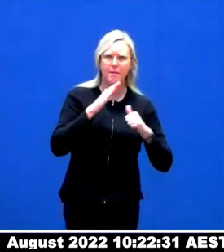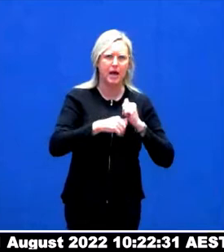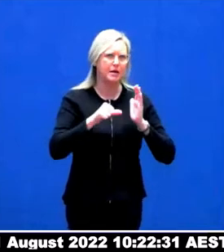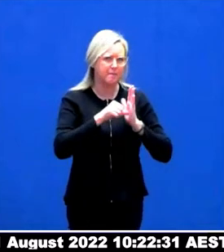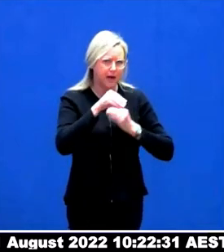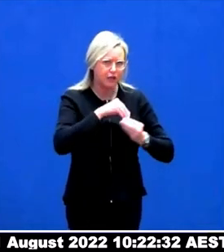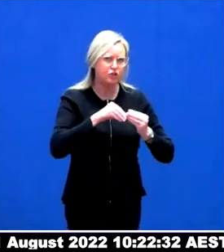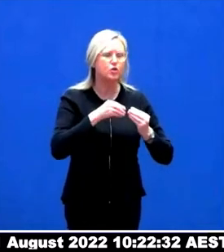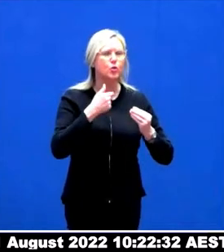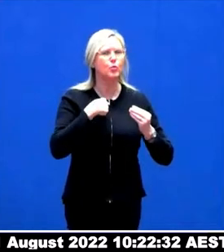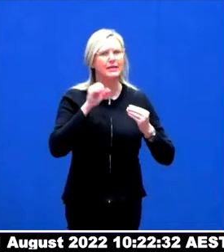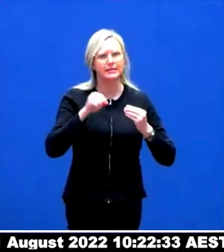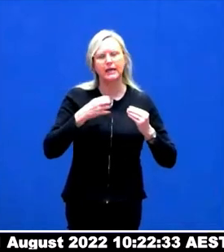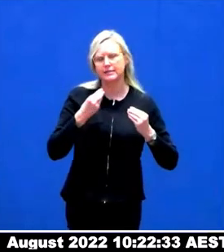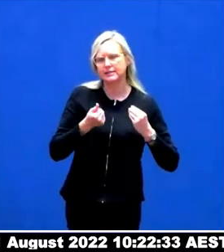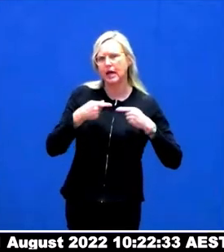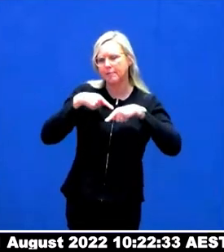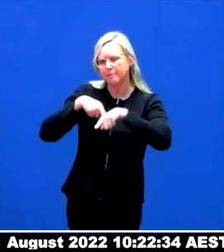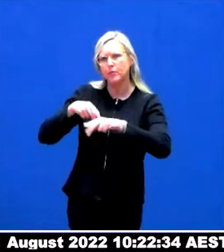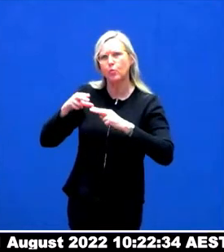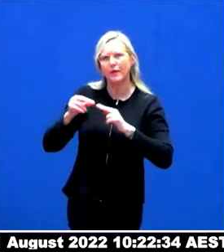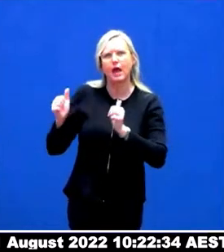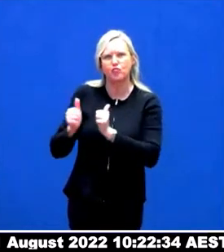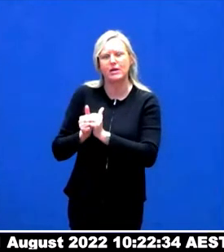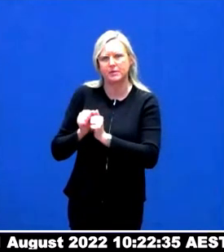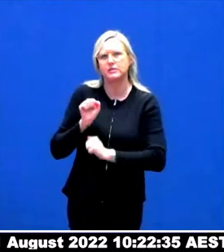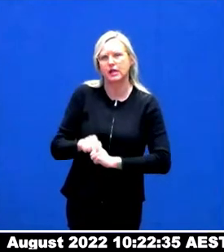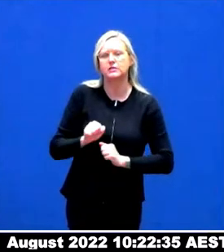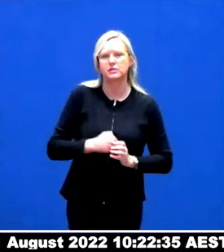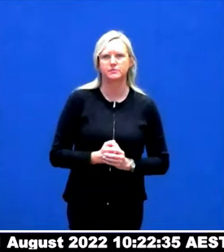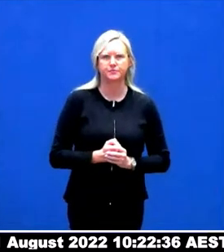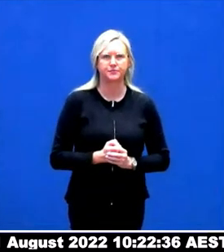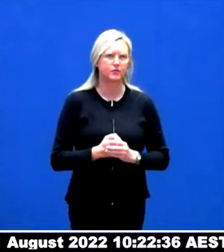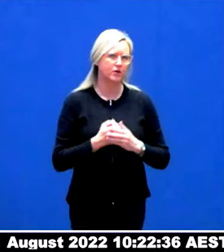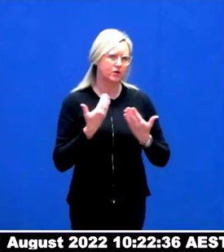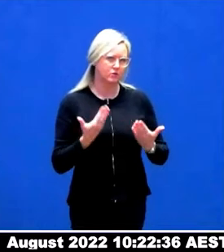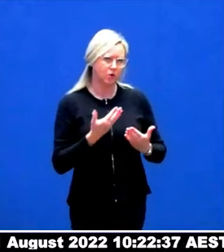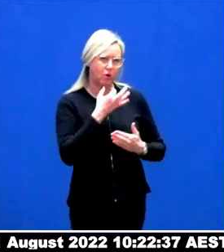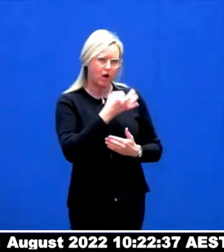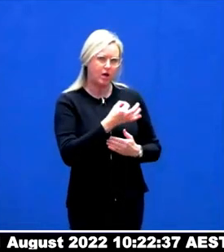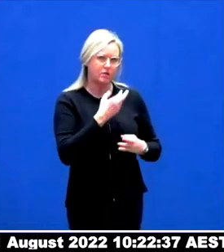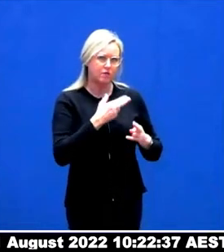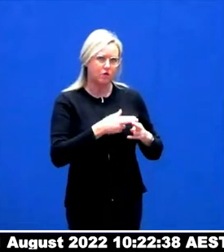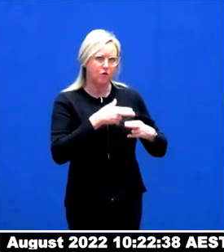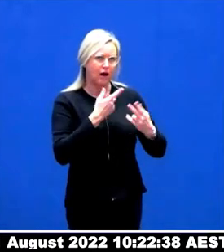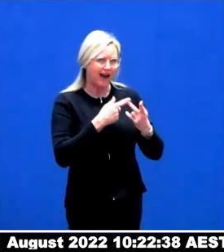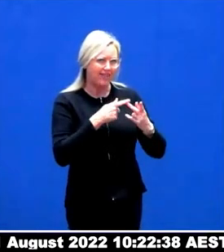Agreement. MS EASTMAN: And as part of the reporting from the states and territories is there a requirement to report particular data?